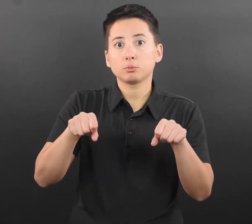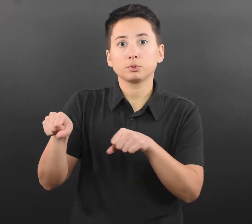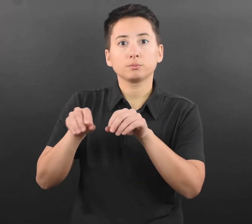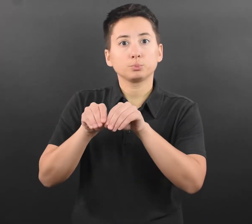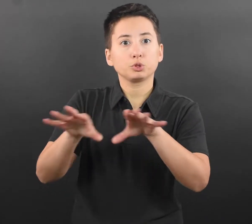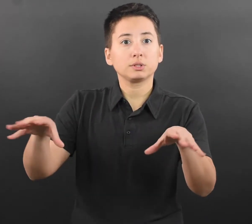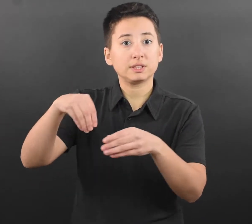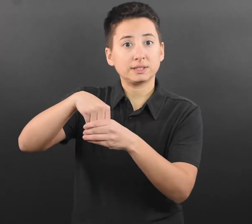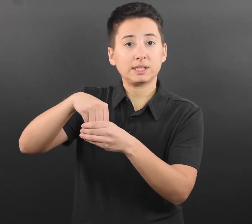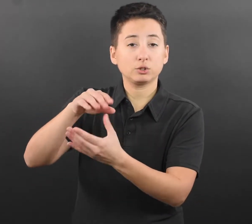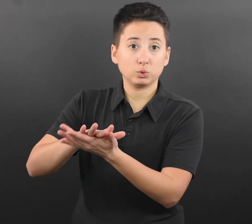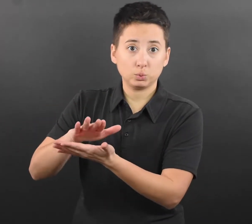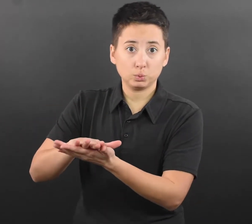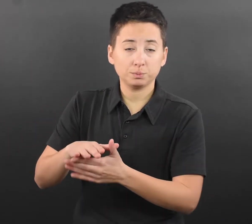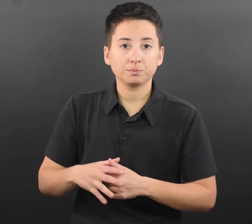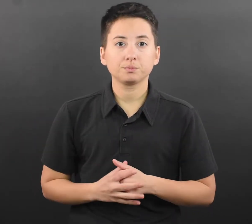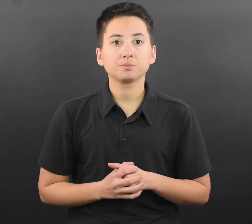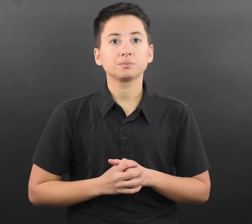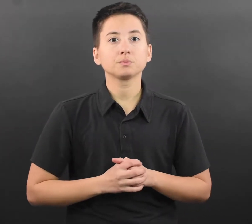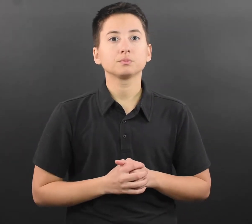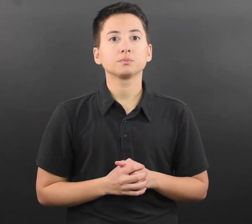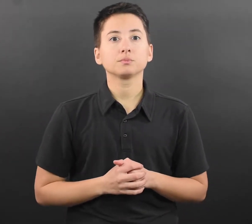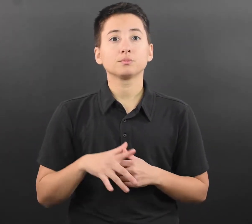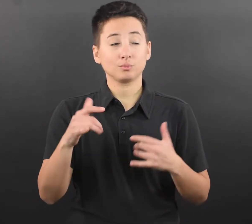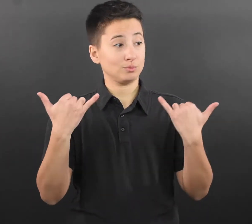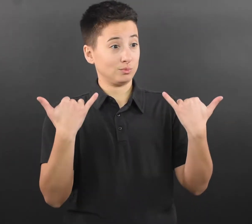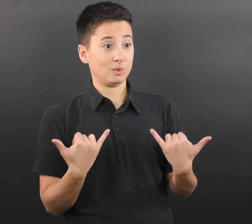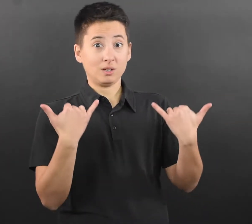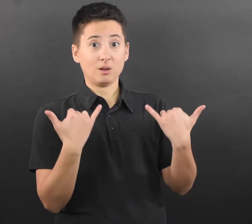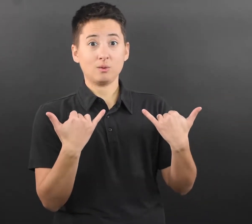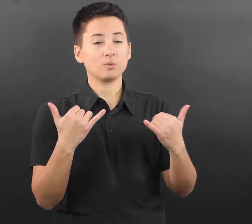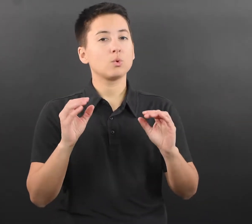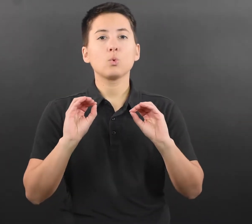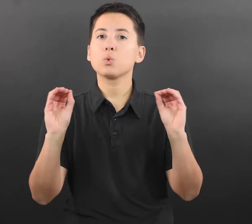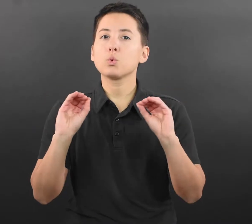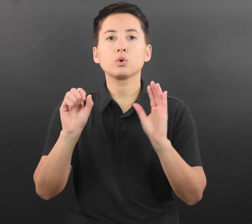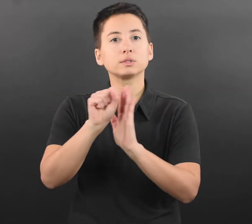While there is no longer a state requirement that schools follow this guidance,